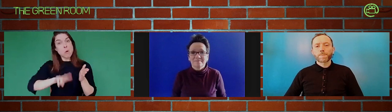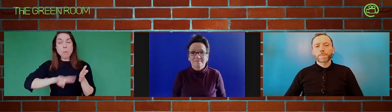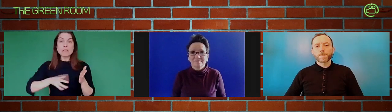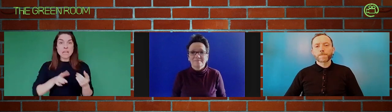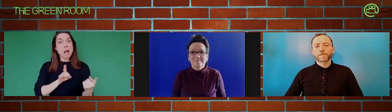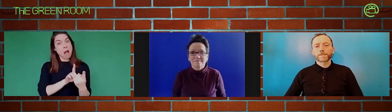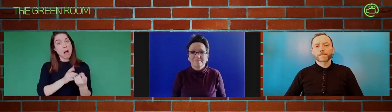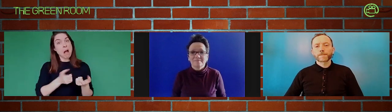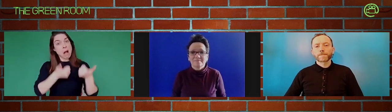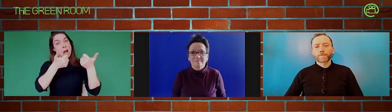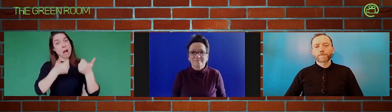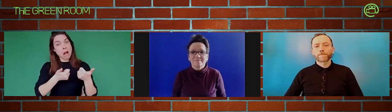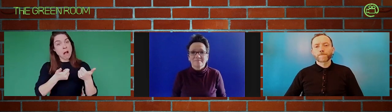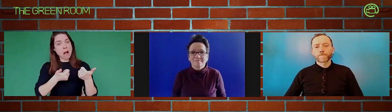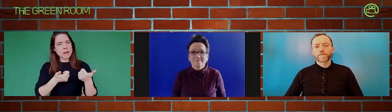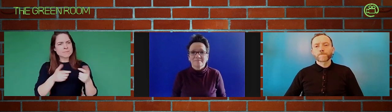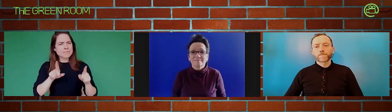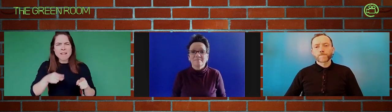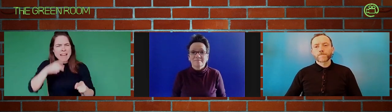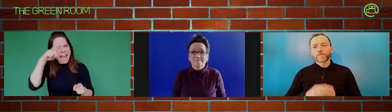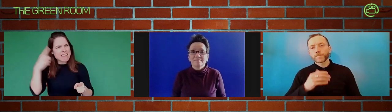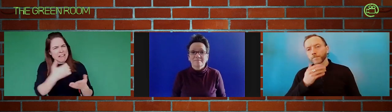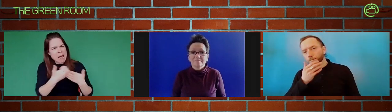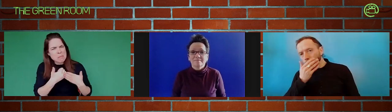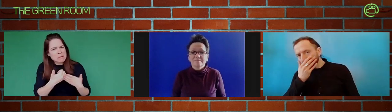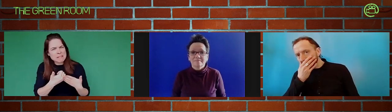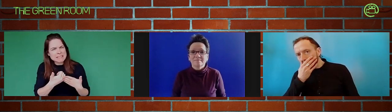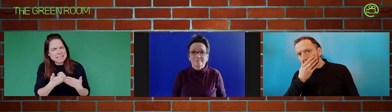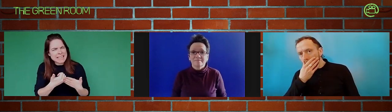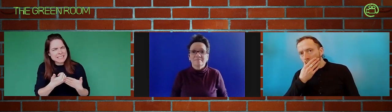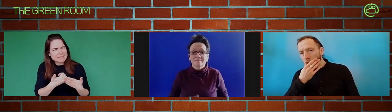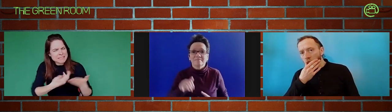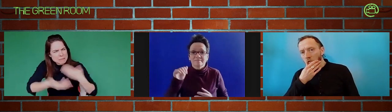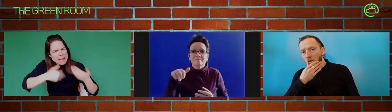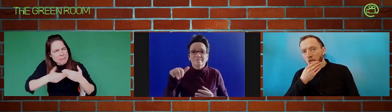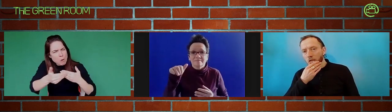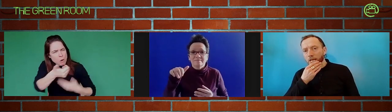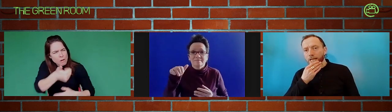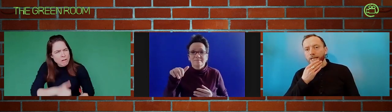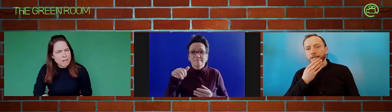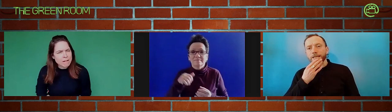about when people should start talking or being exposed or just having